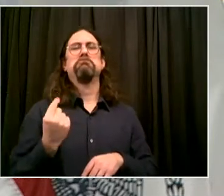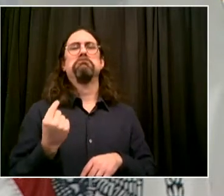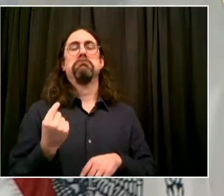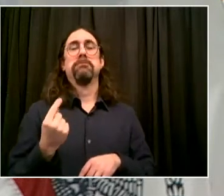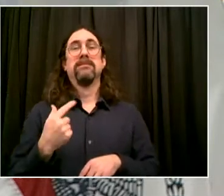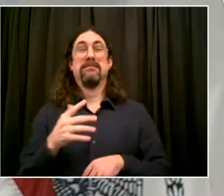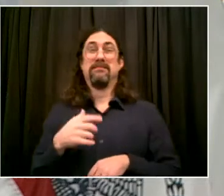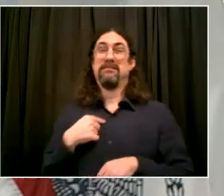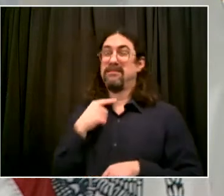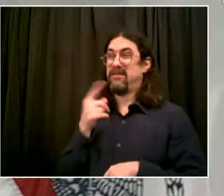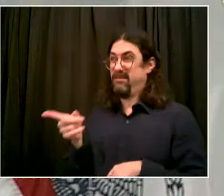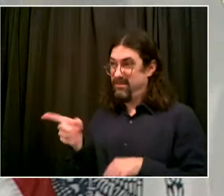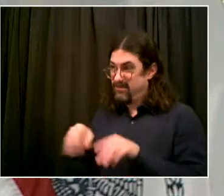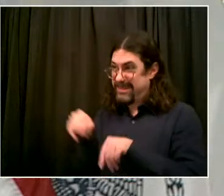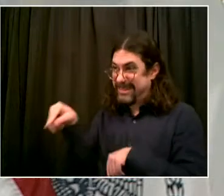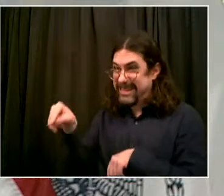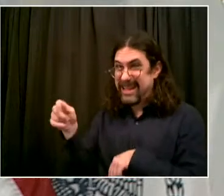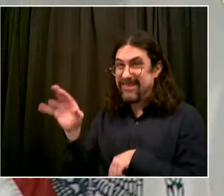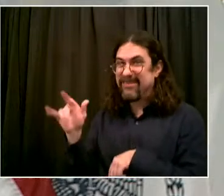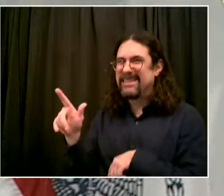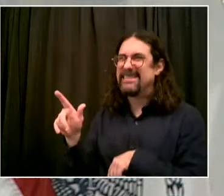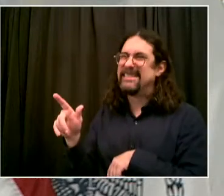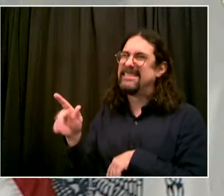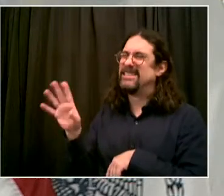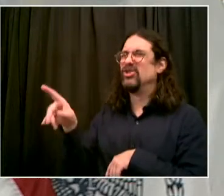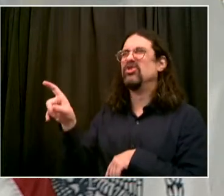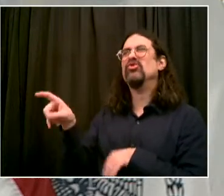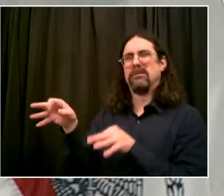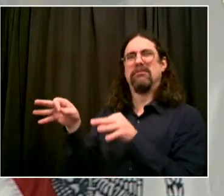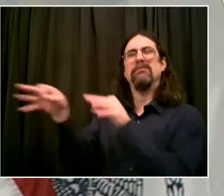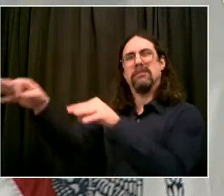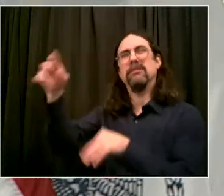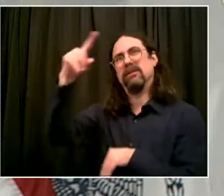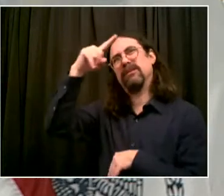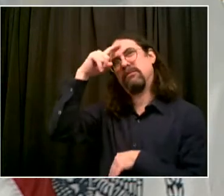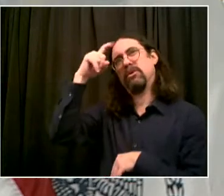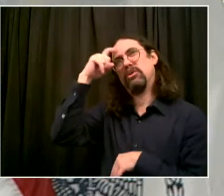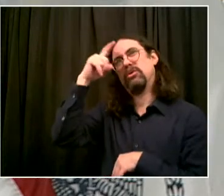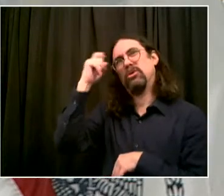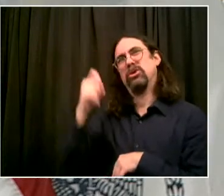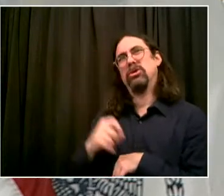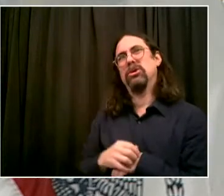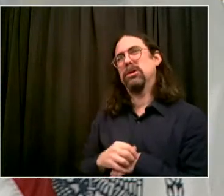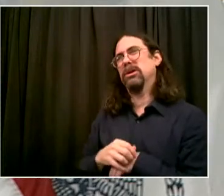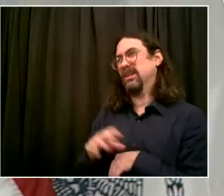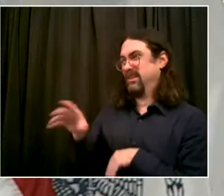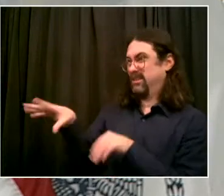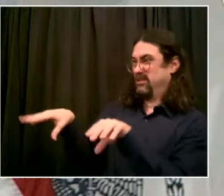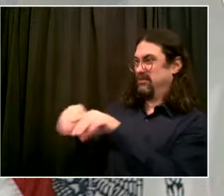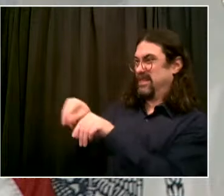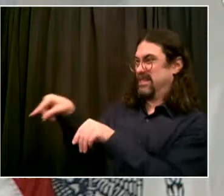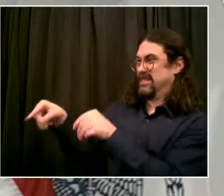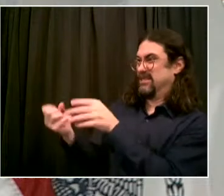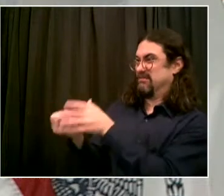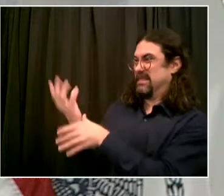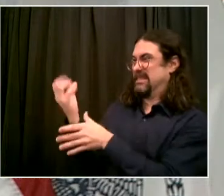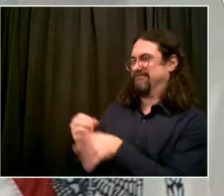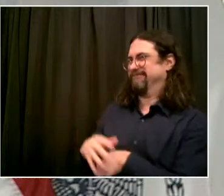RATE WE ARE GOING WITH VACCINATION. I WOULD NOT BE PLANNING A WEDDING FOR THE SPRING IF I HAD THE OPTION TO DO